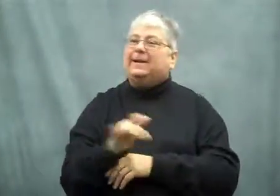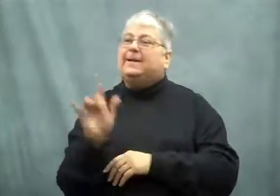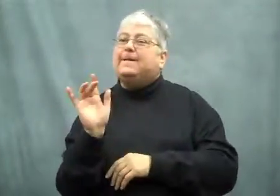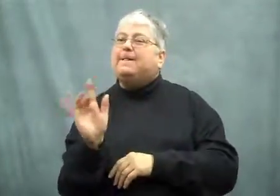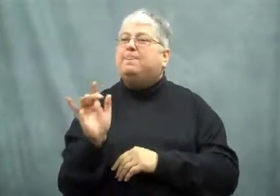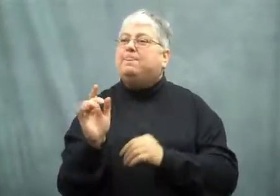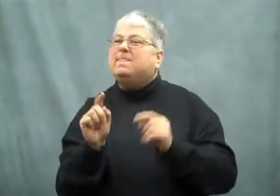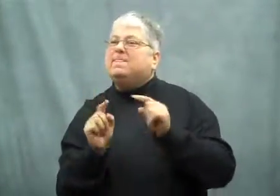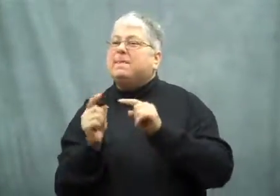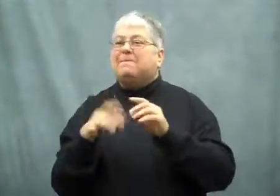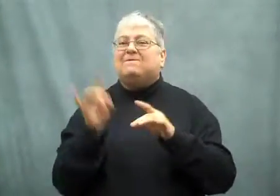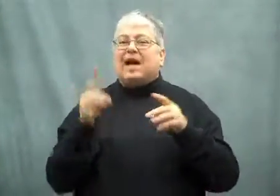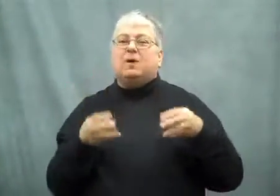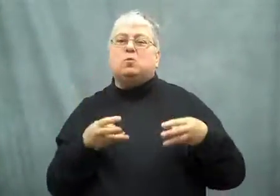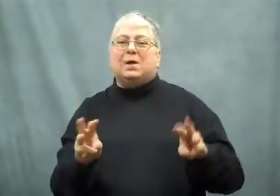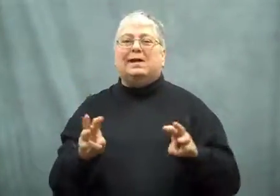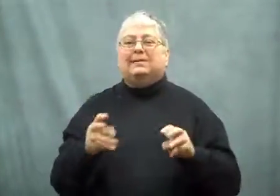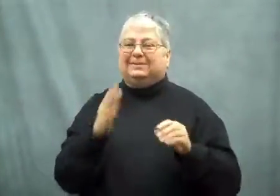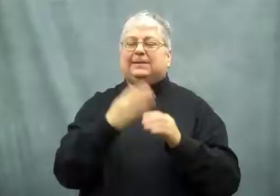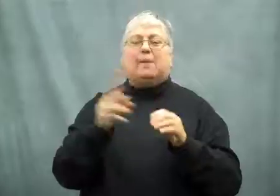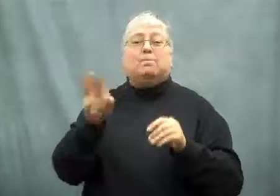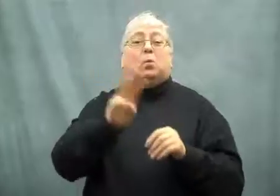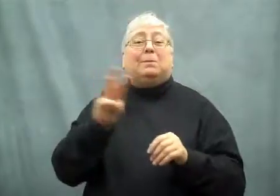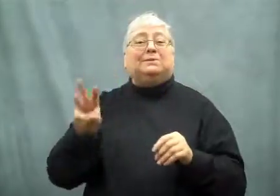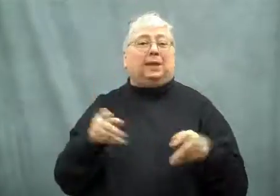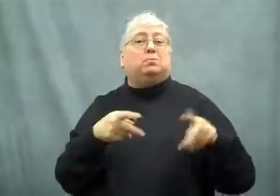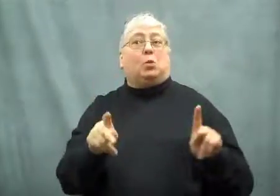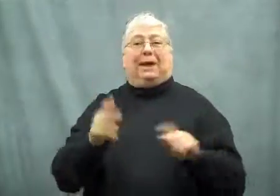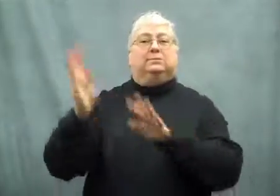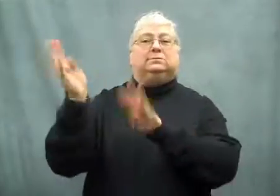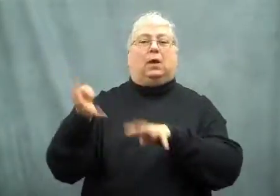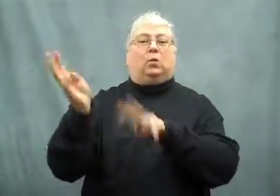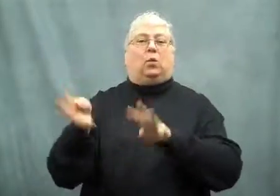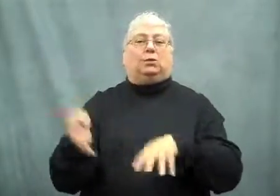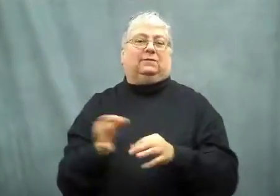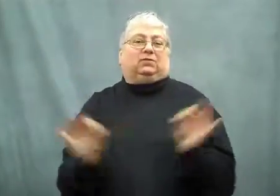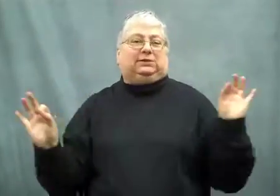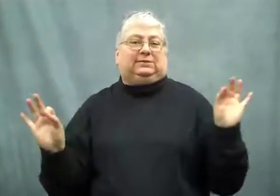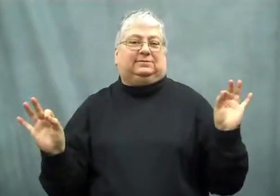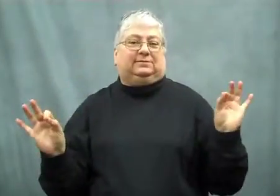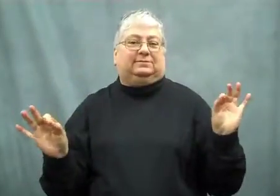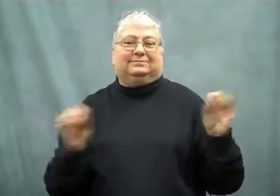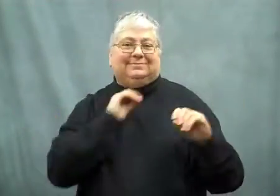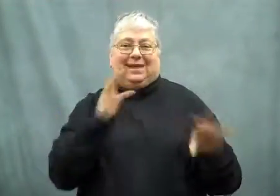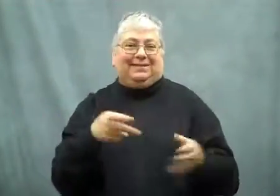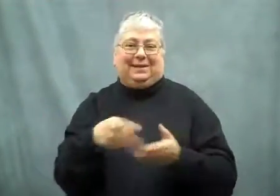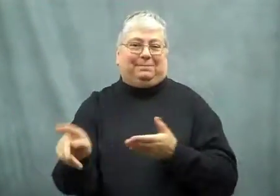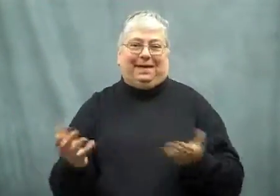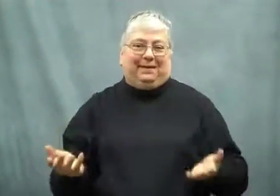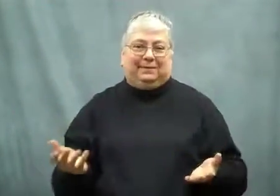Some websites permit these to be downloaded free, and people find a way to get them.